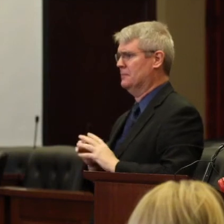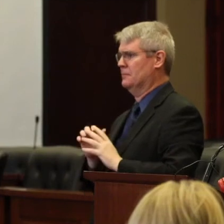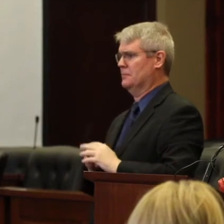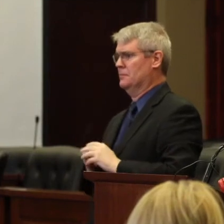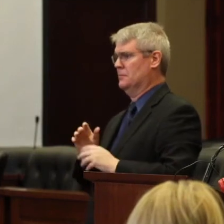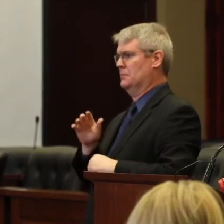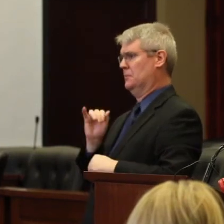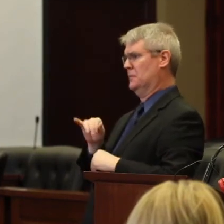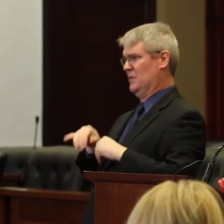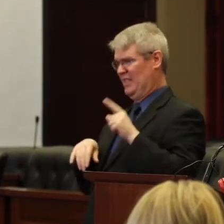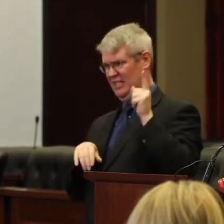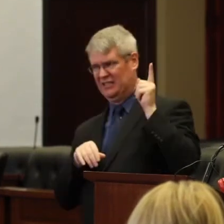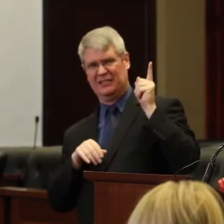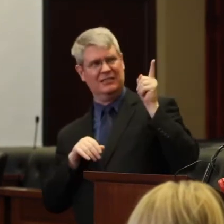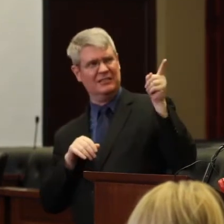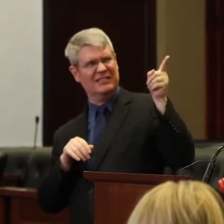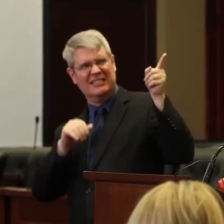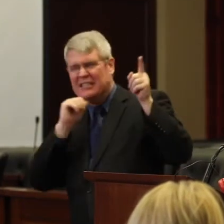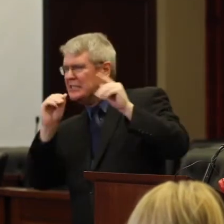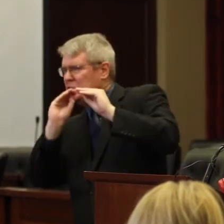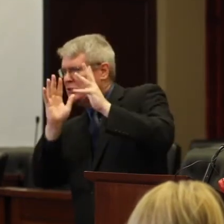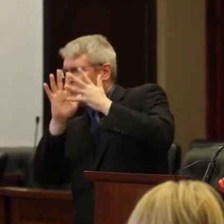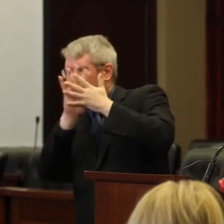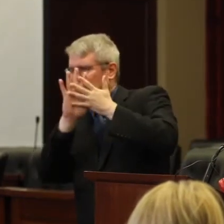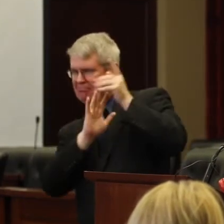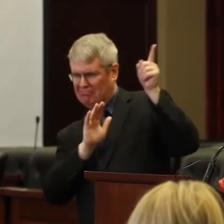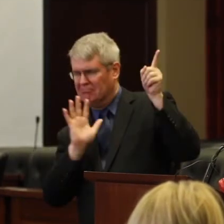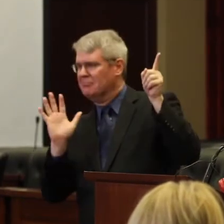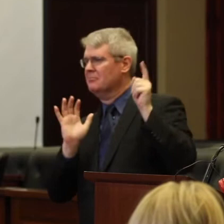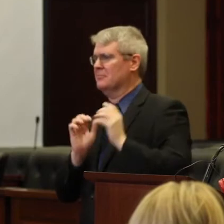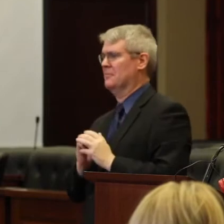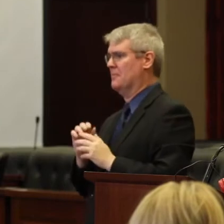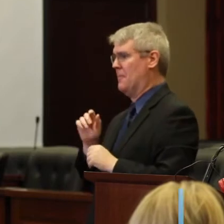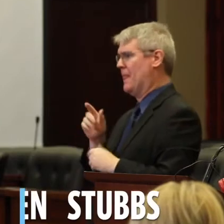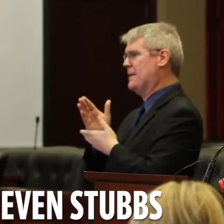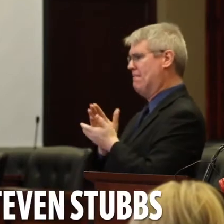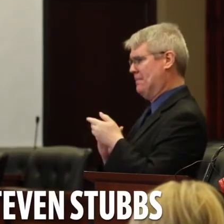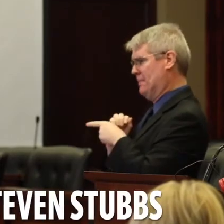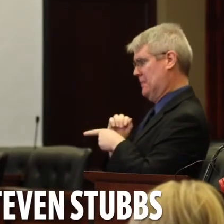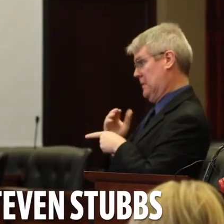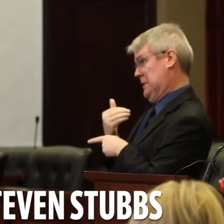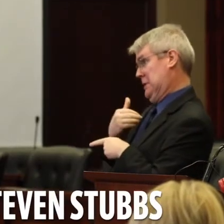So first of all, as far as we're calling our epidemiologic criteria, if you look at the last two weeks, we have seen a rise in cases.